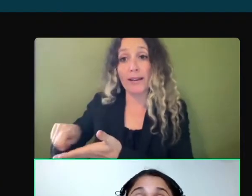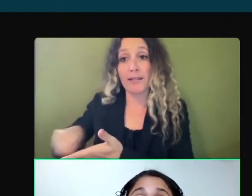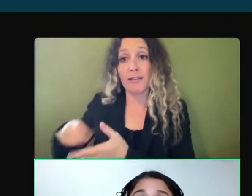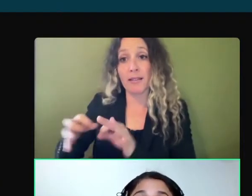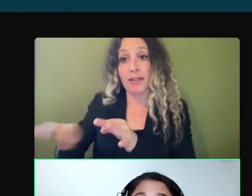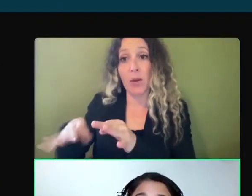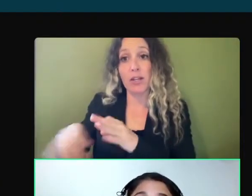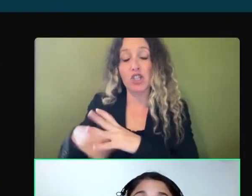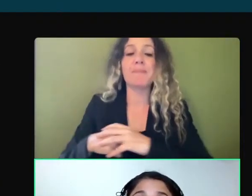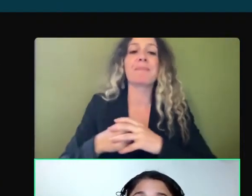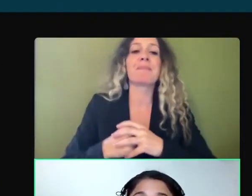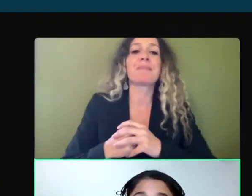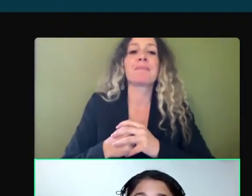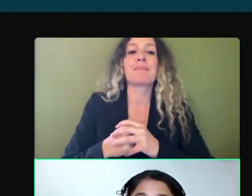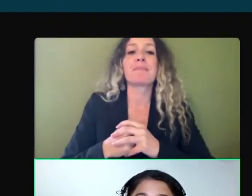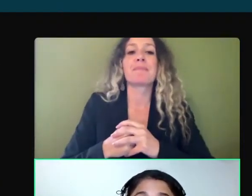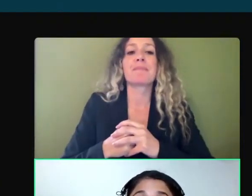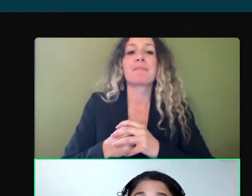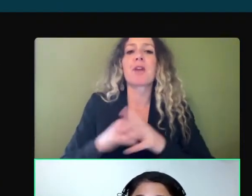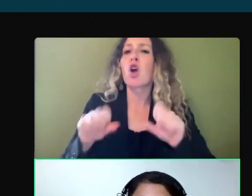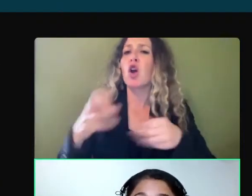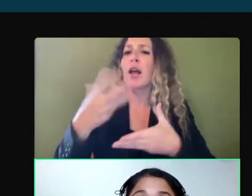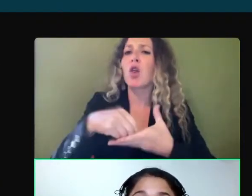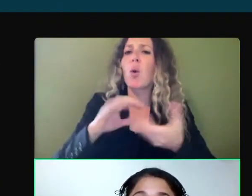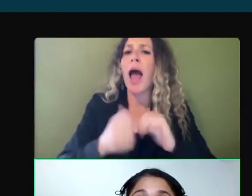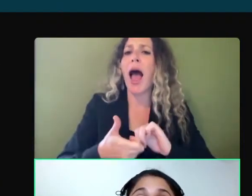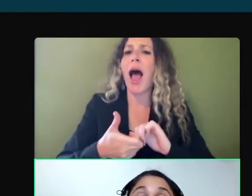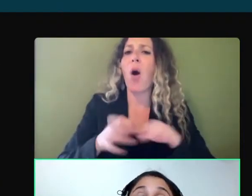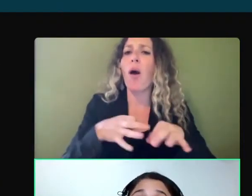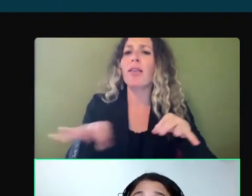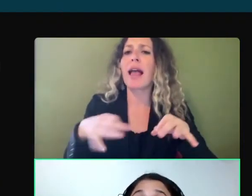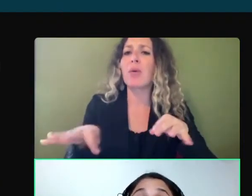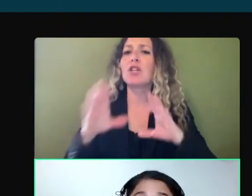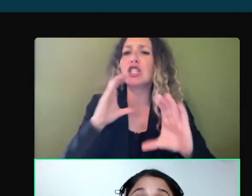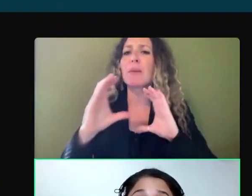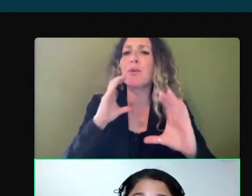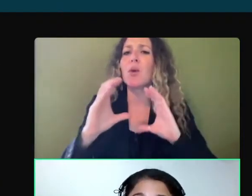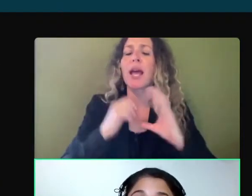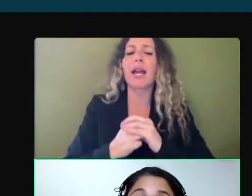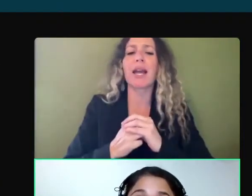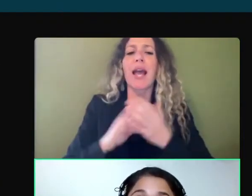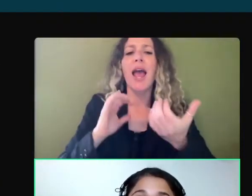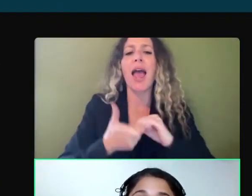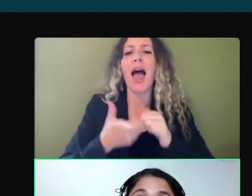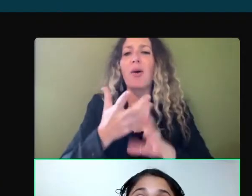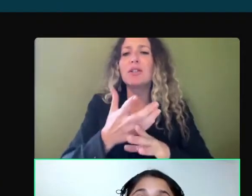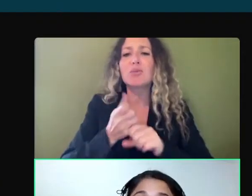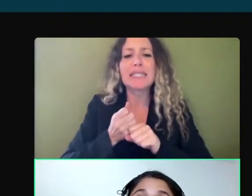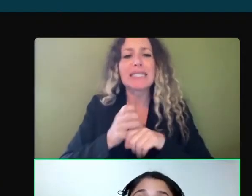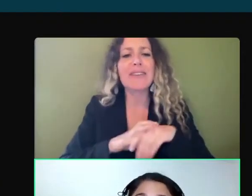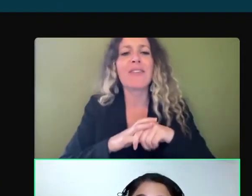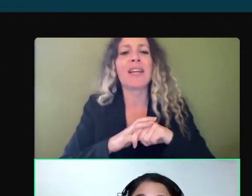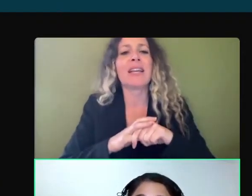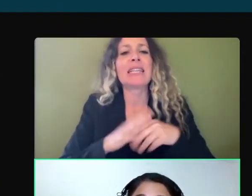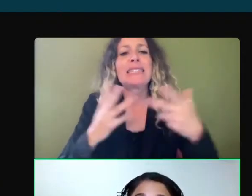include how language is communicated, but also how it's received. How people take in information